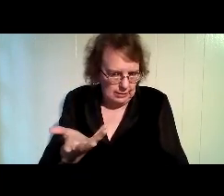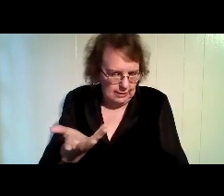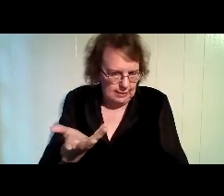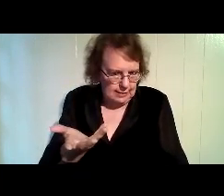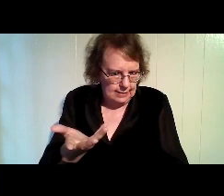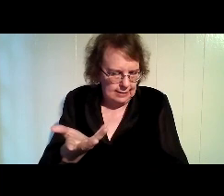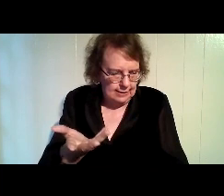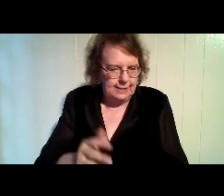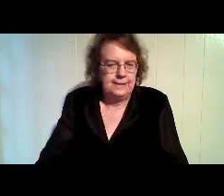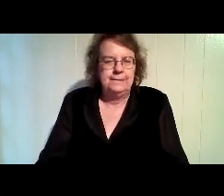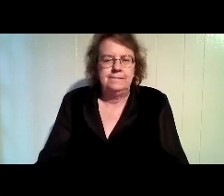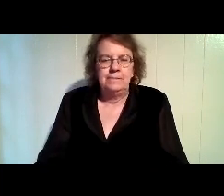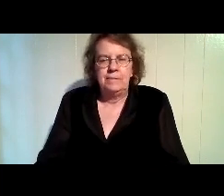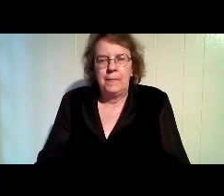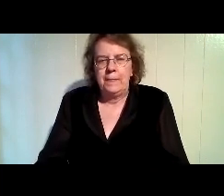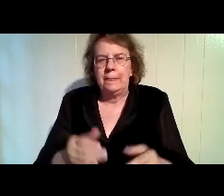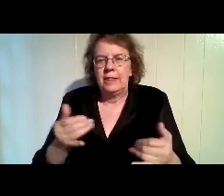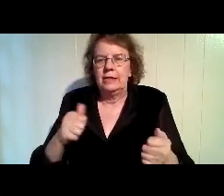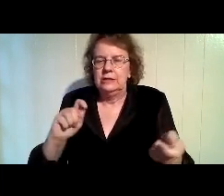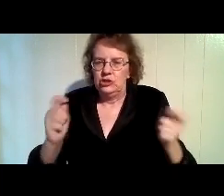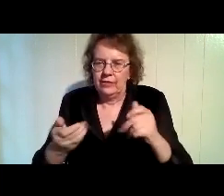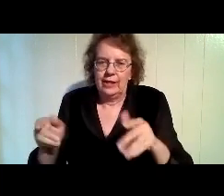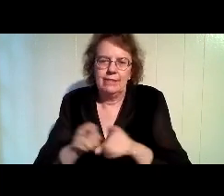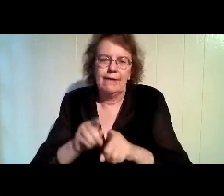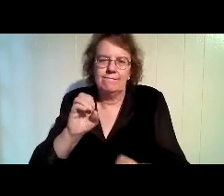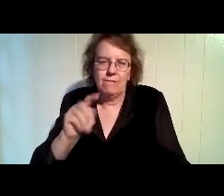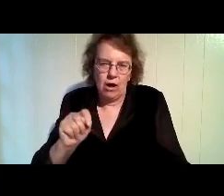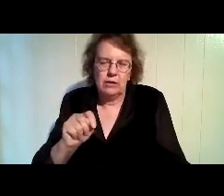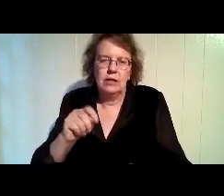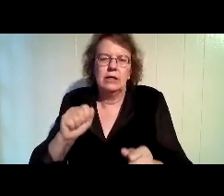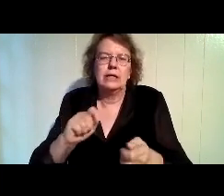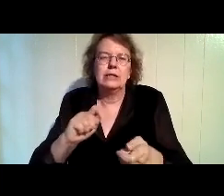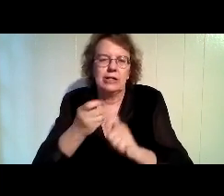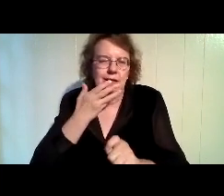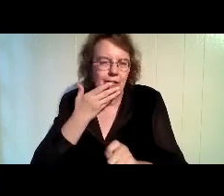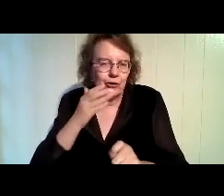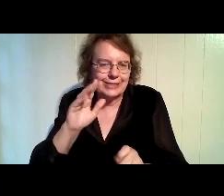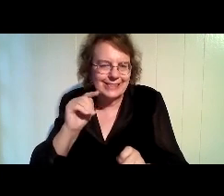Now we can change things like the font. I can change the color of the text. The text